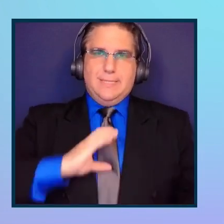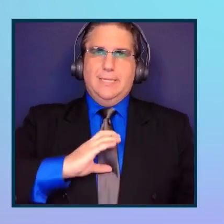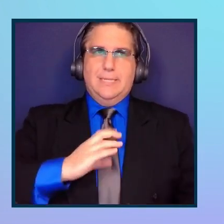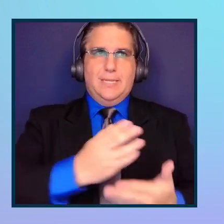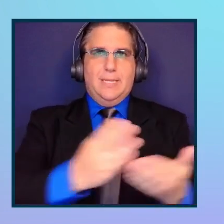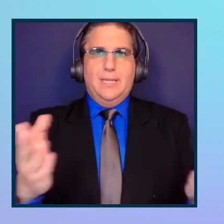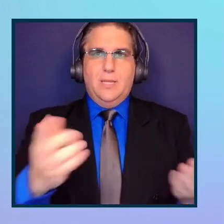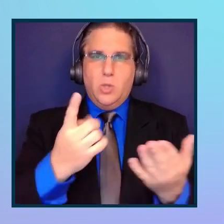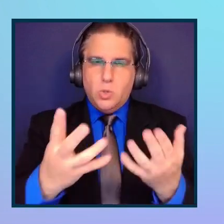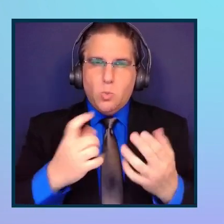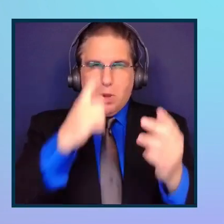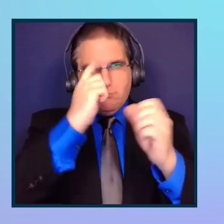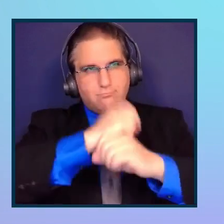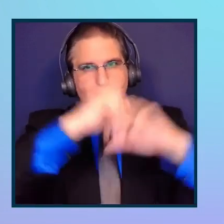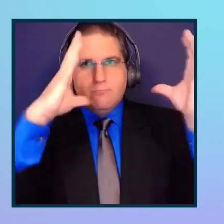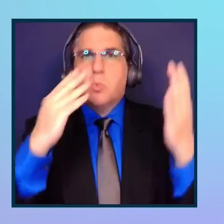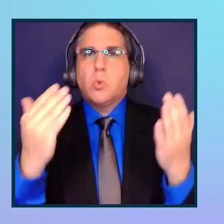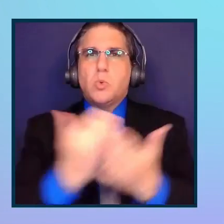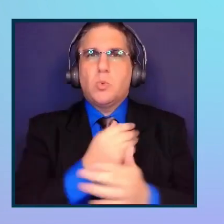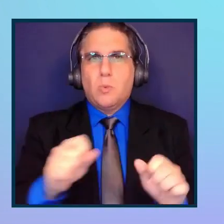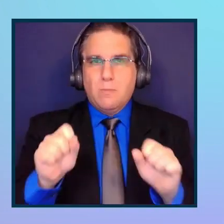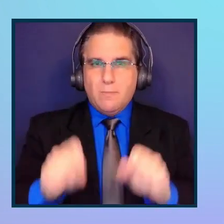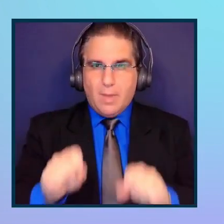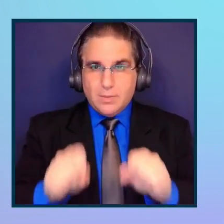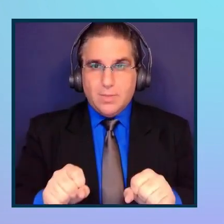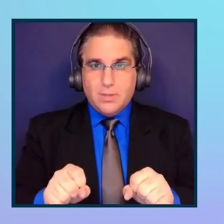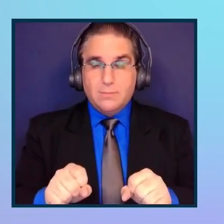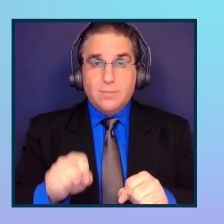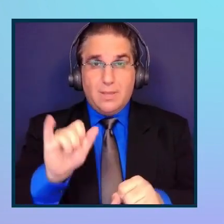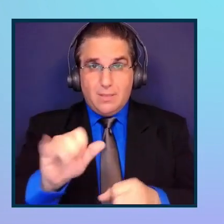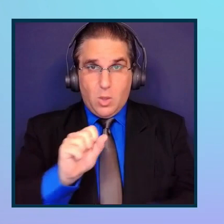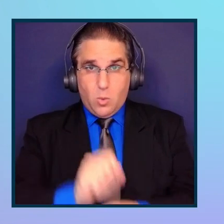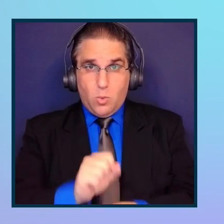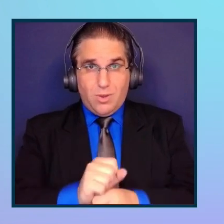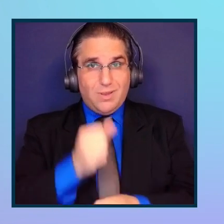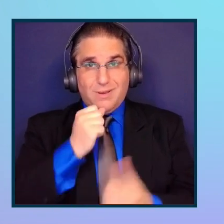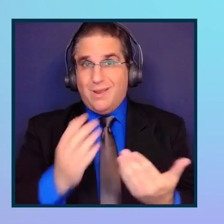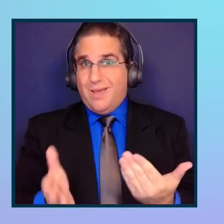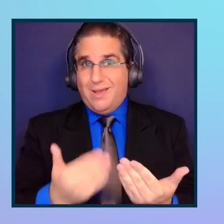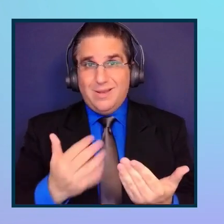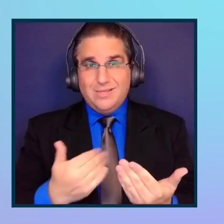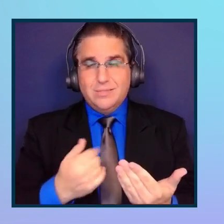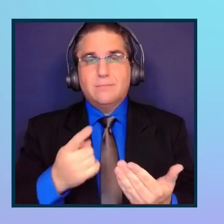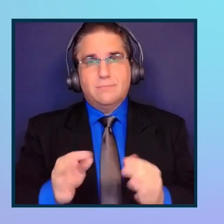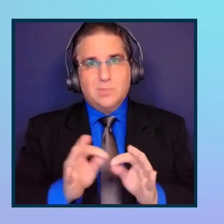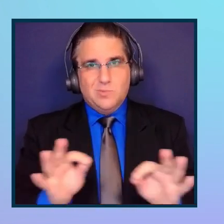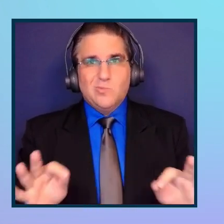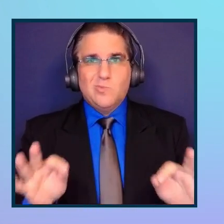And it is not easy work and it is important work. And Liz and I are here to talk about